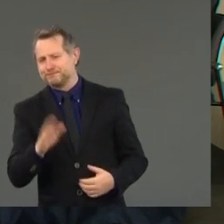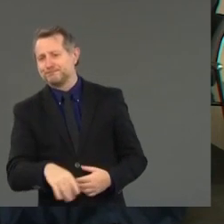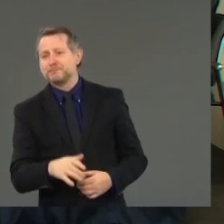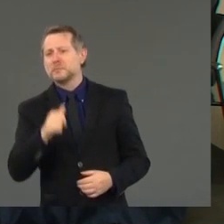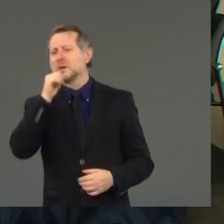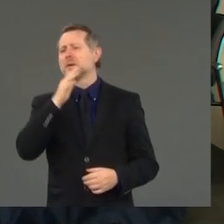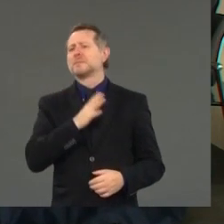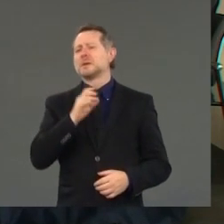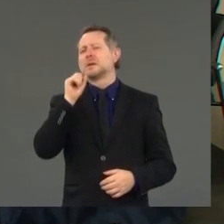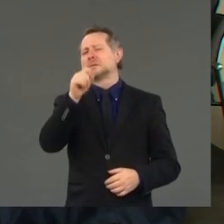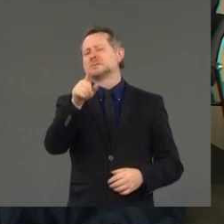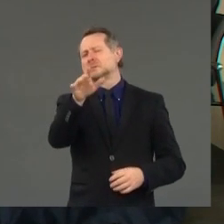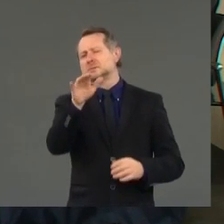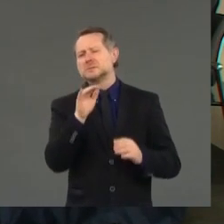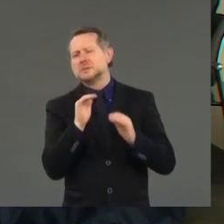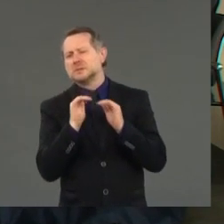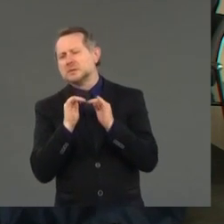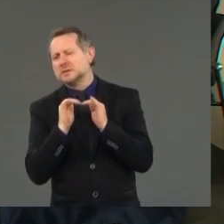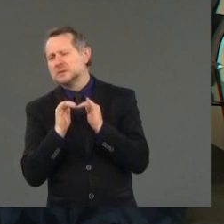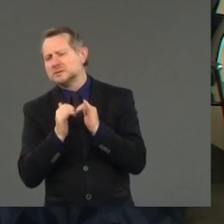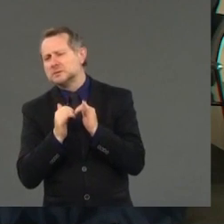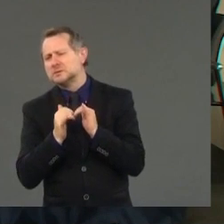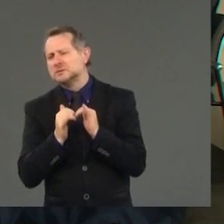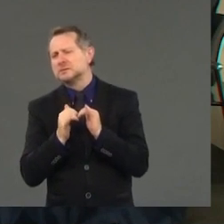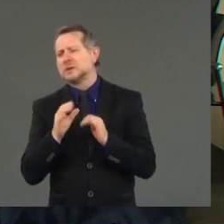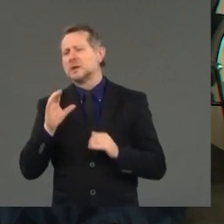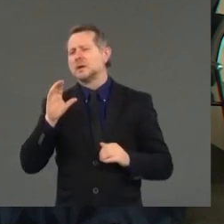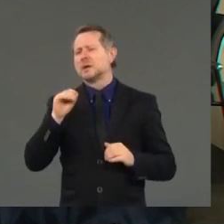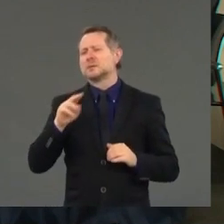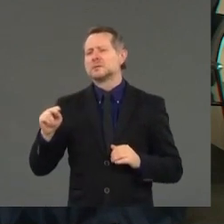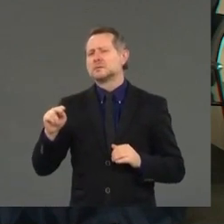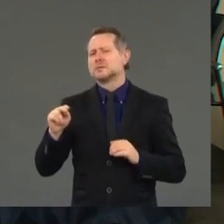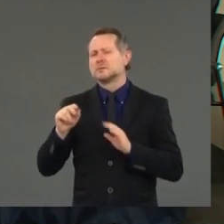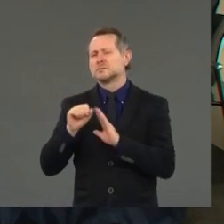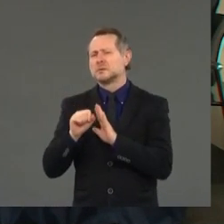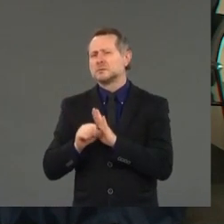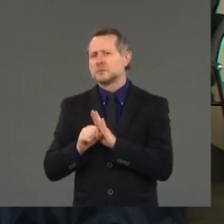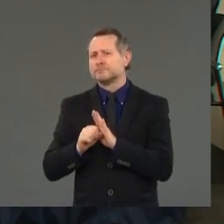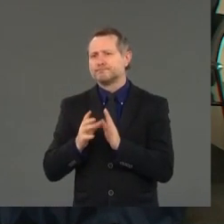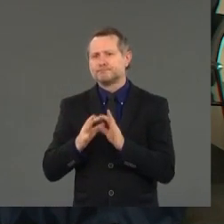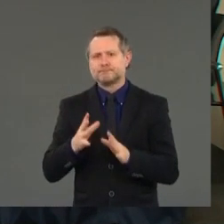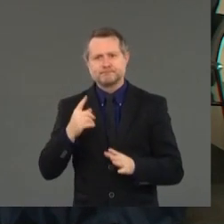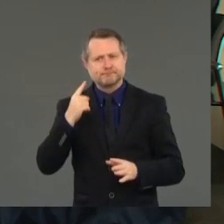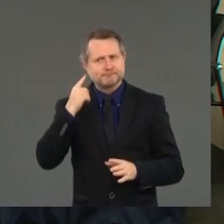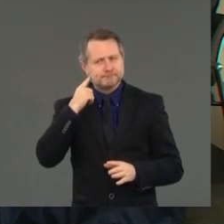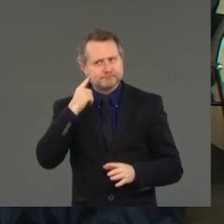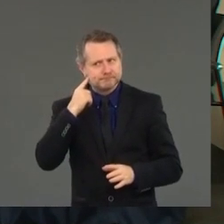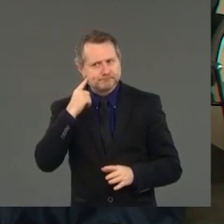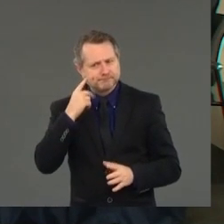I'M KIDDING. HE'S A GOOD FELLA.